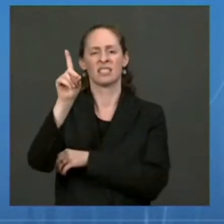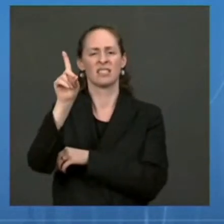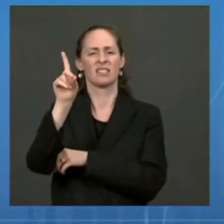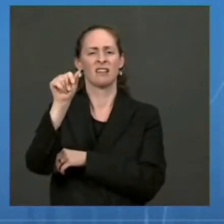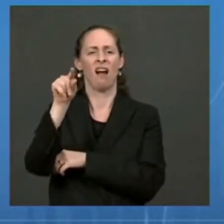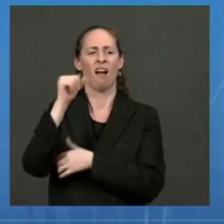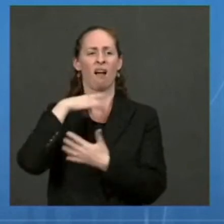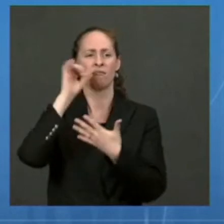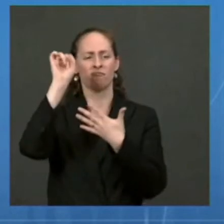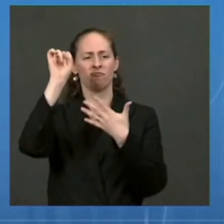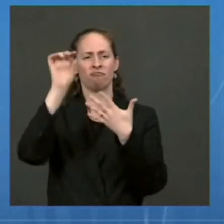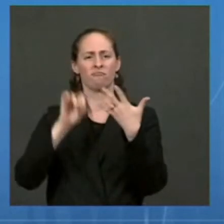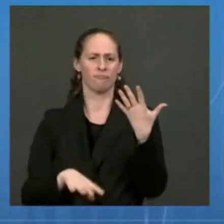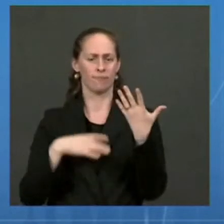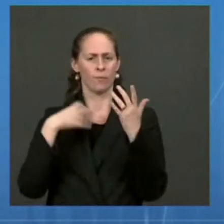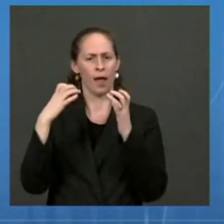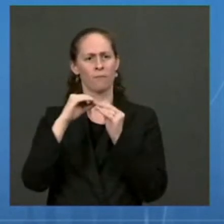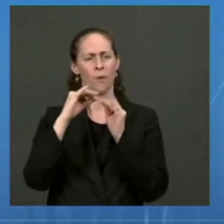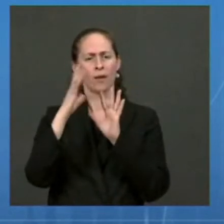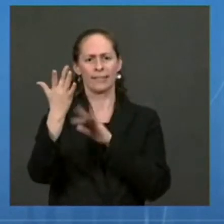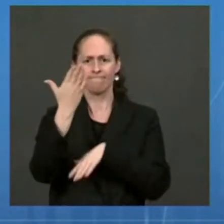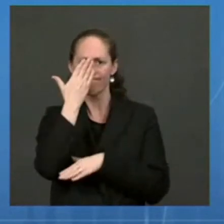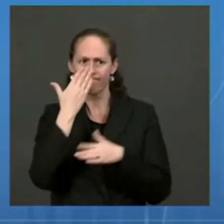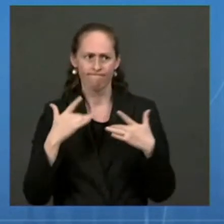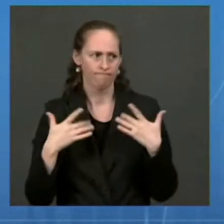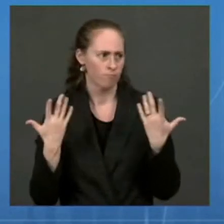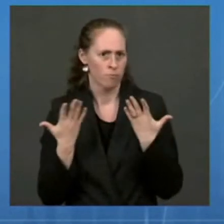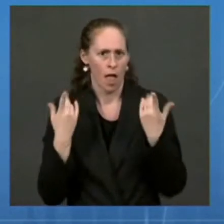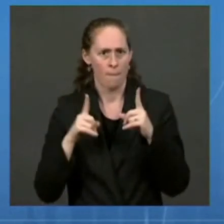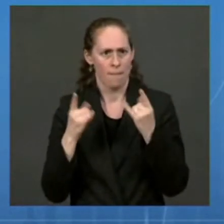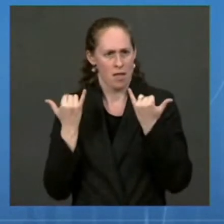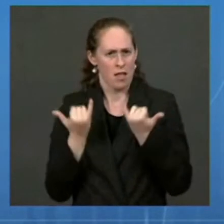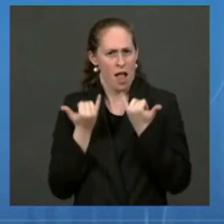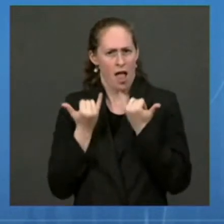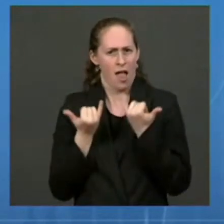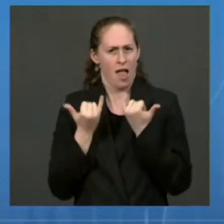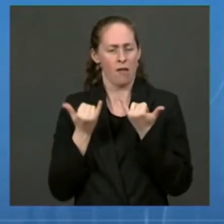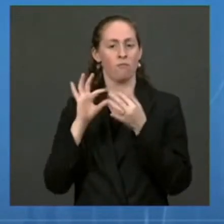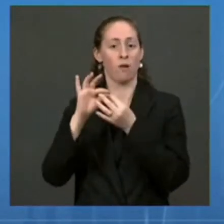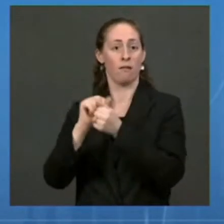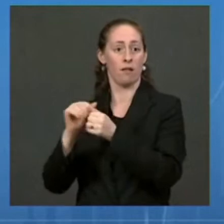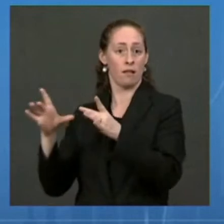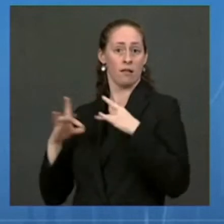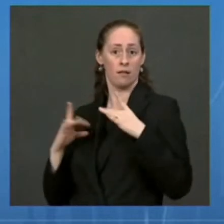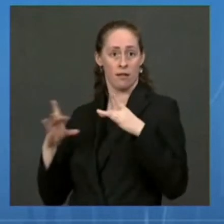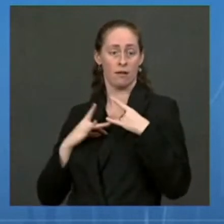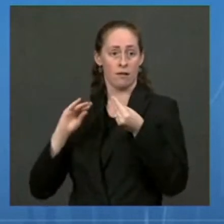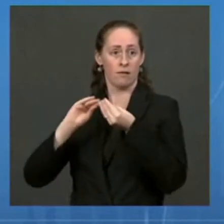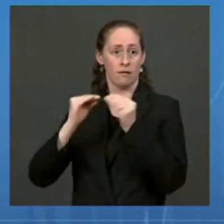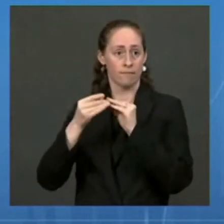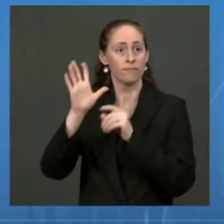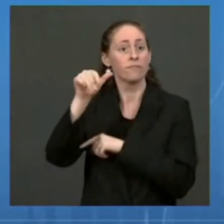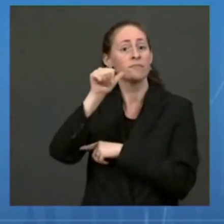DR. WALENSKY. THANK YOU AND GOOD AFTERNOON EVERYONE. IT'S GOOD TO BE BACK WITH YOU AGAIN TODAY. I WILL START WITHTHE DATA AS ALWAYS AND TODAY A PROVIDE A